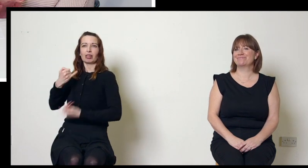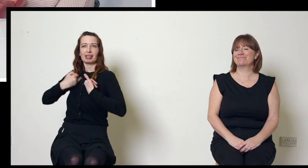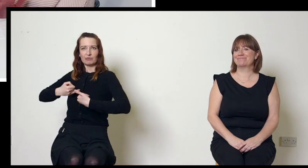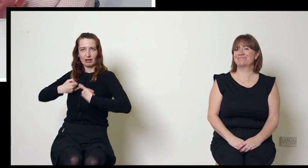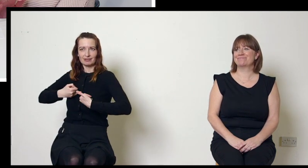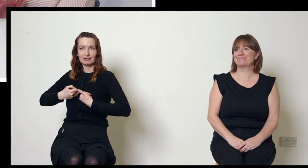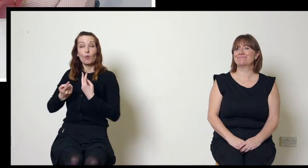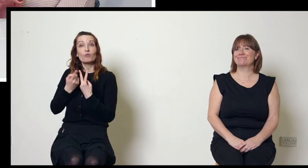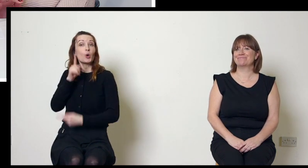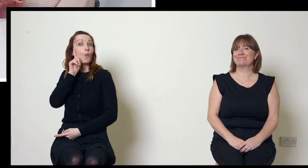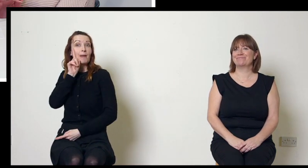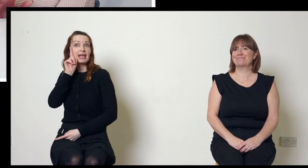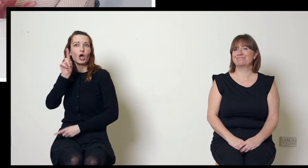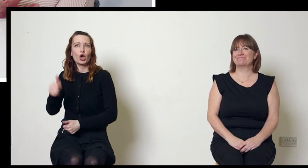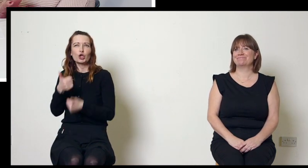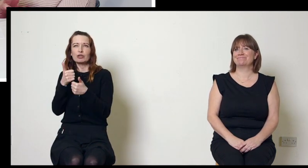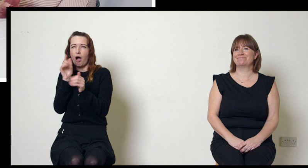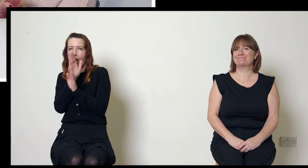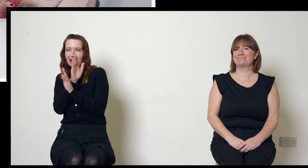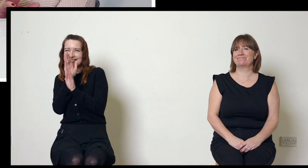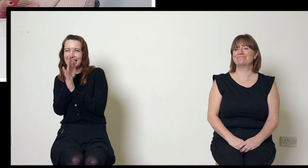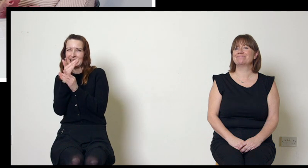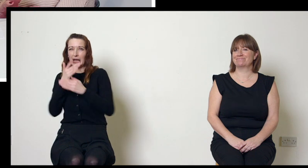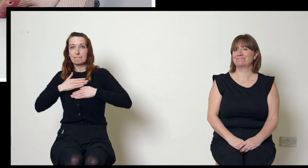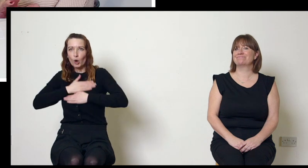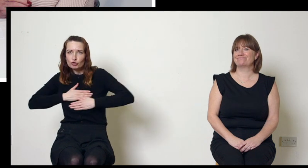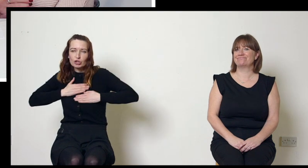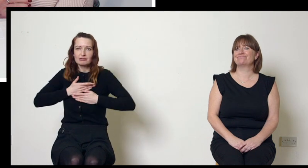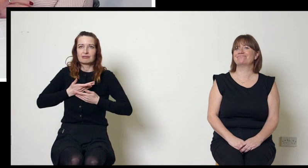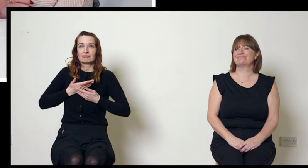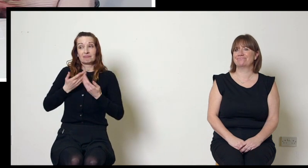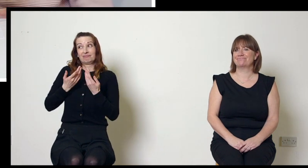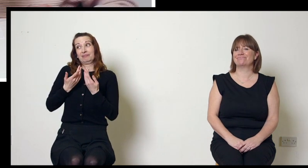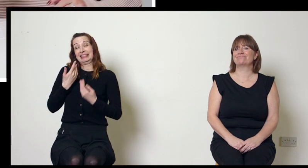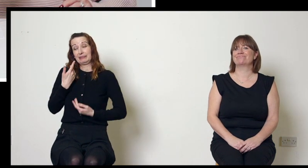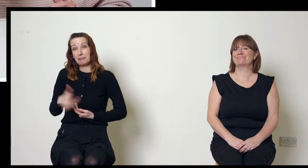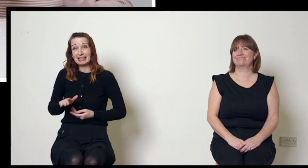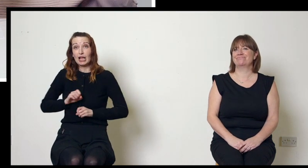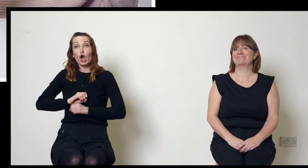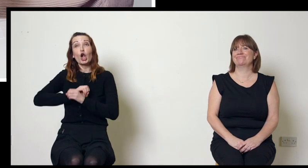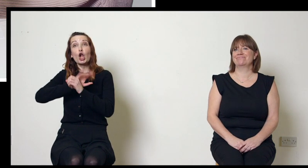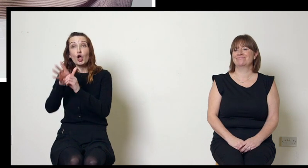and I think COVID and the situation has caused almost like a ba-boom of